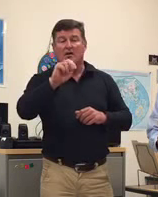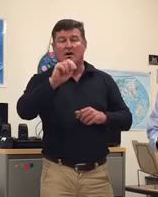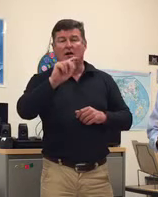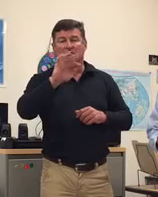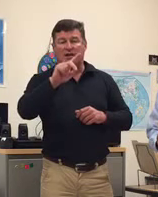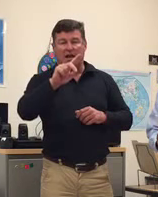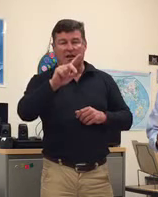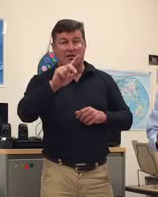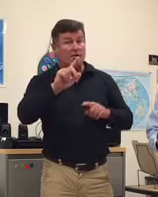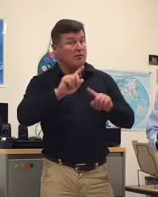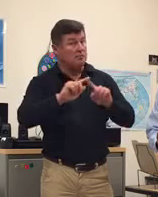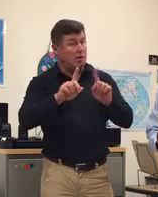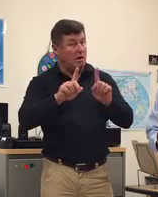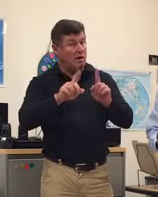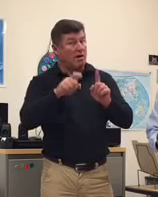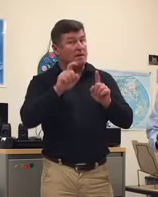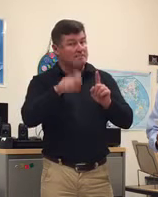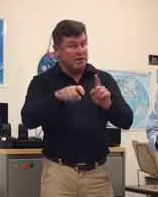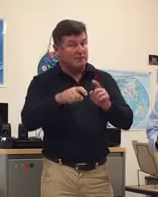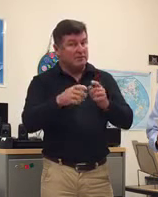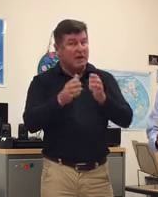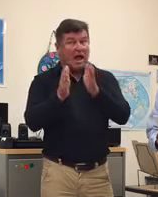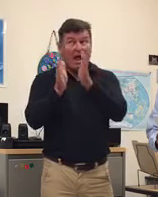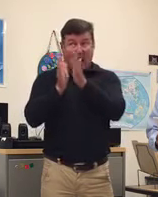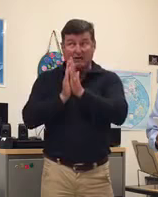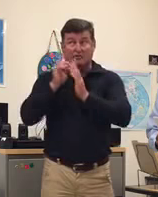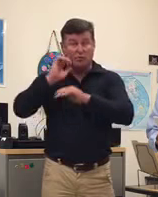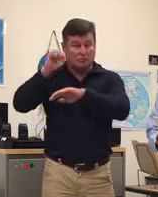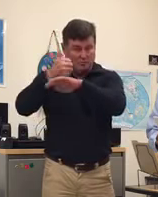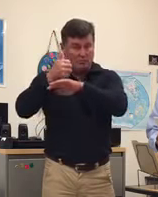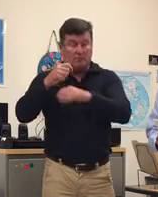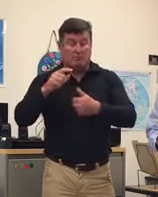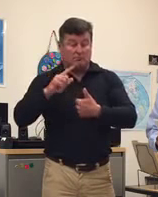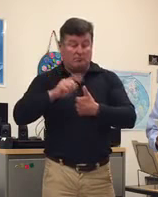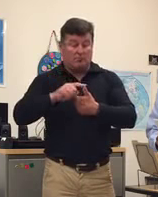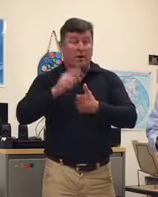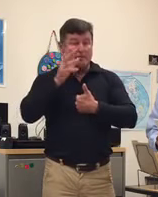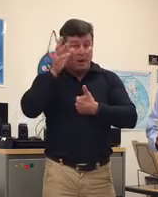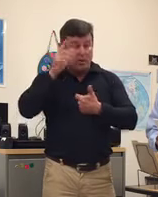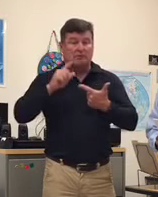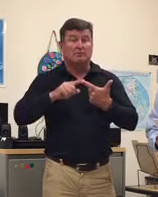And that will only occur upon request of either a parent, a staff member,